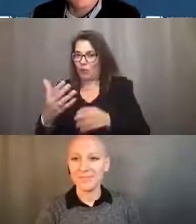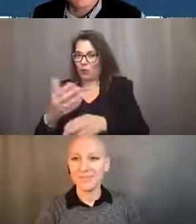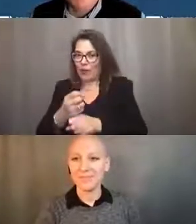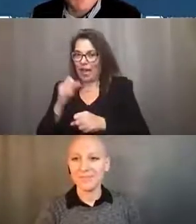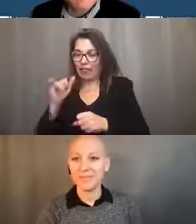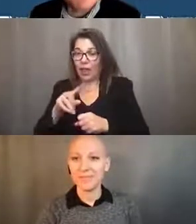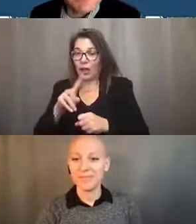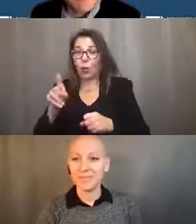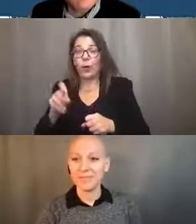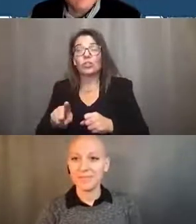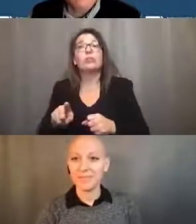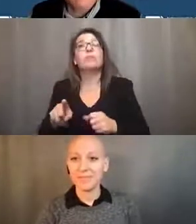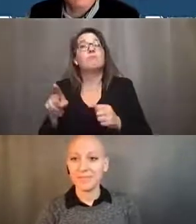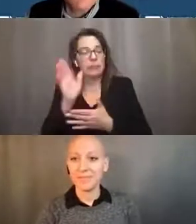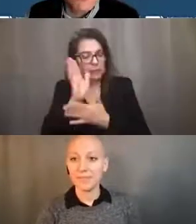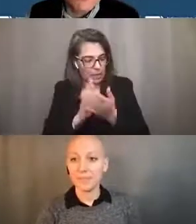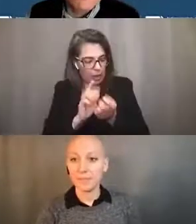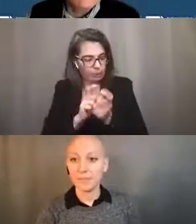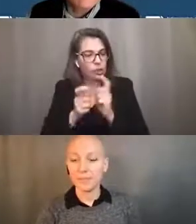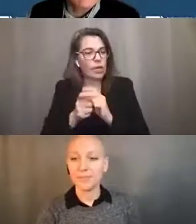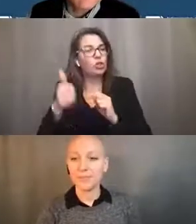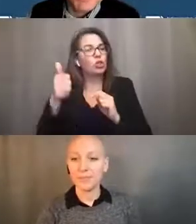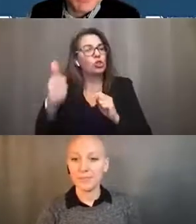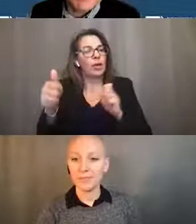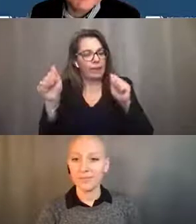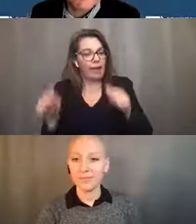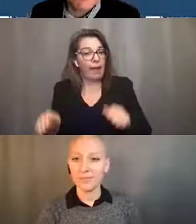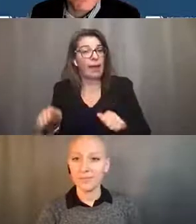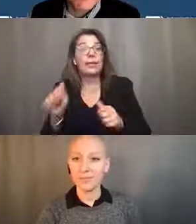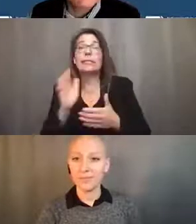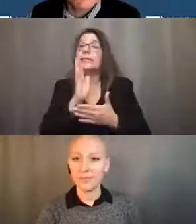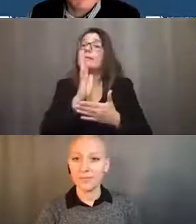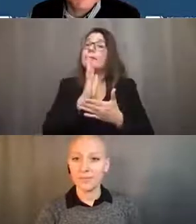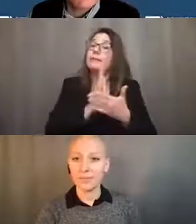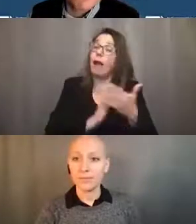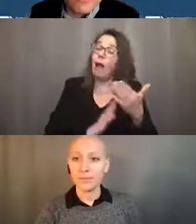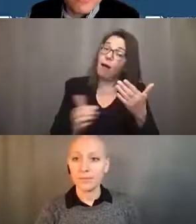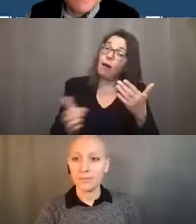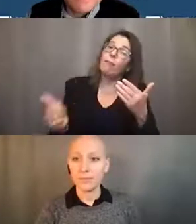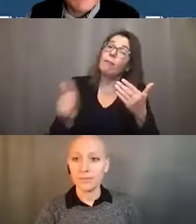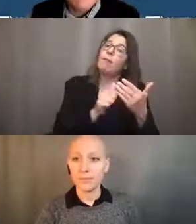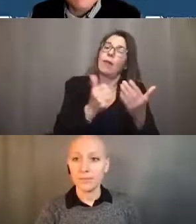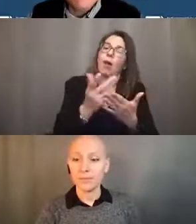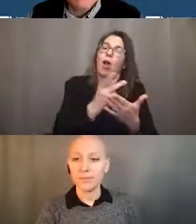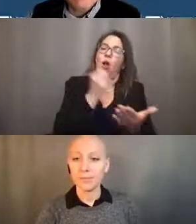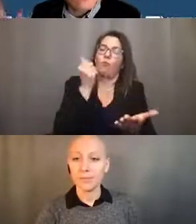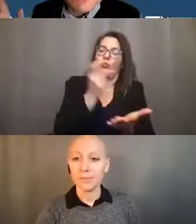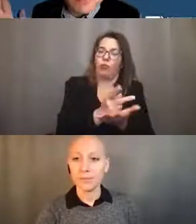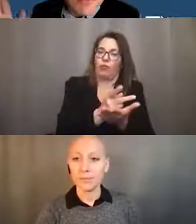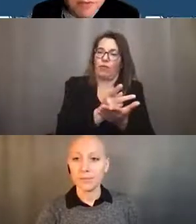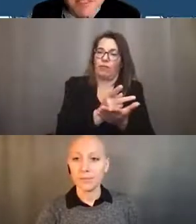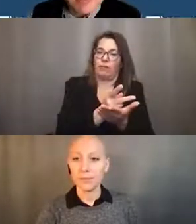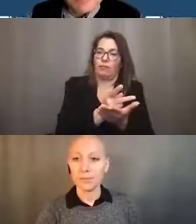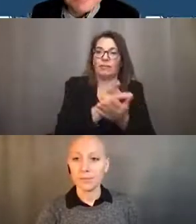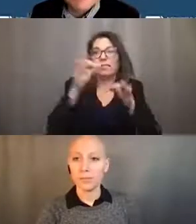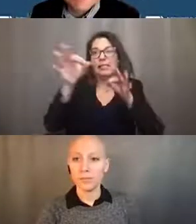You'll be able to make some changes on your own but some changes require prior approval. And I won't do everything on this slide